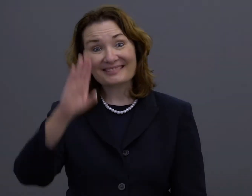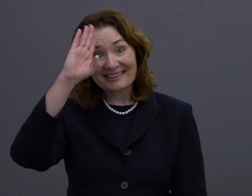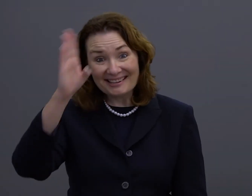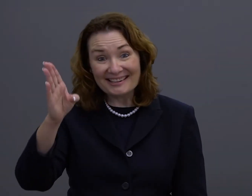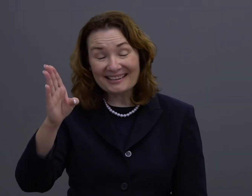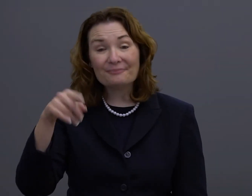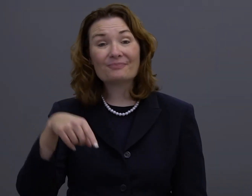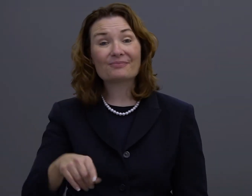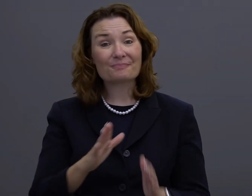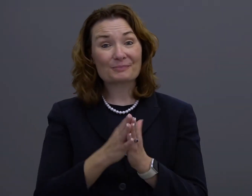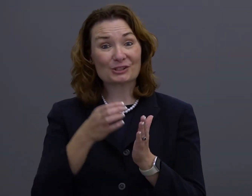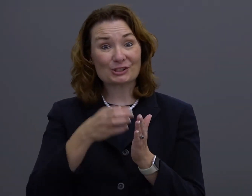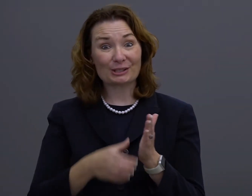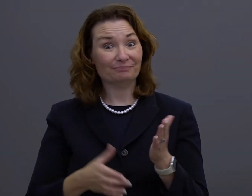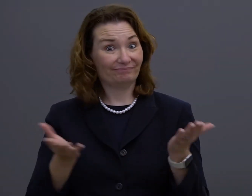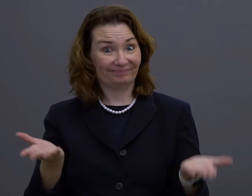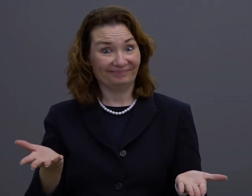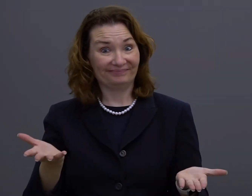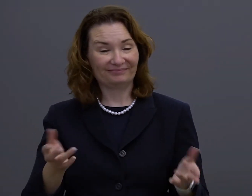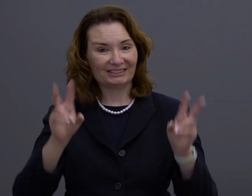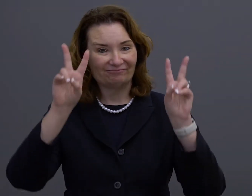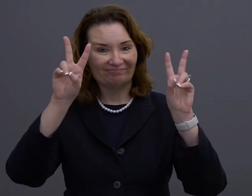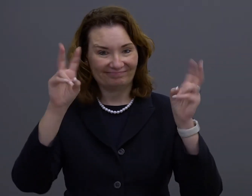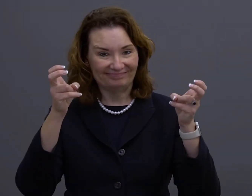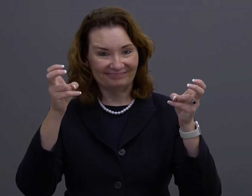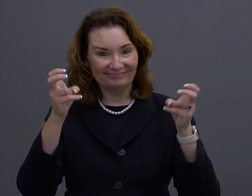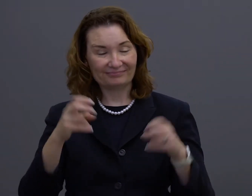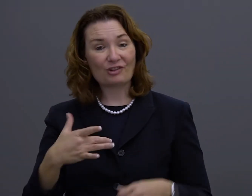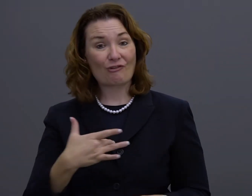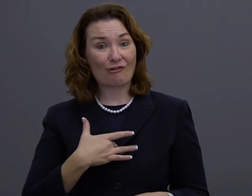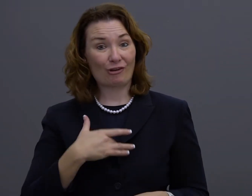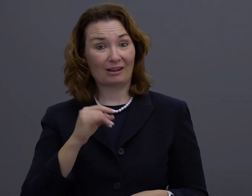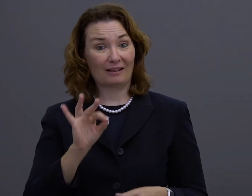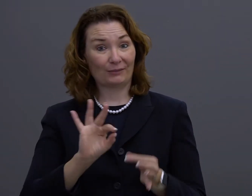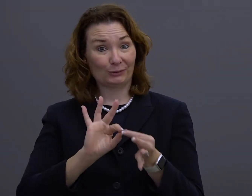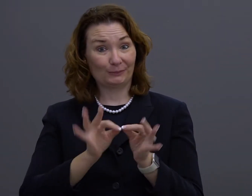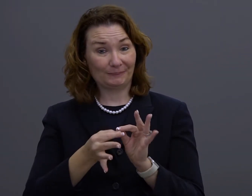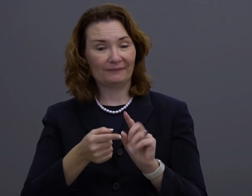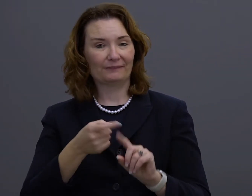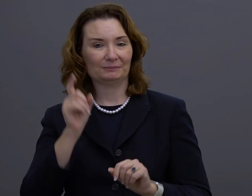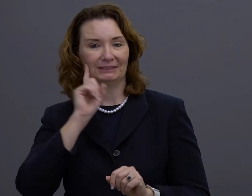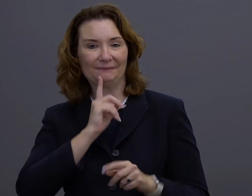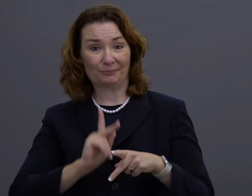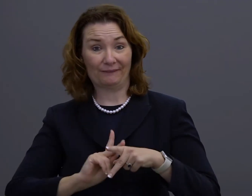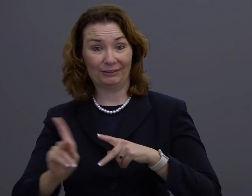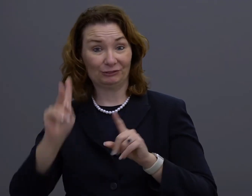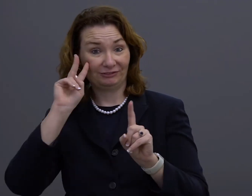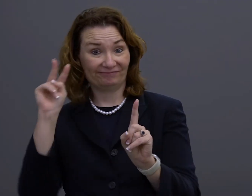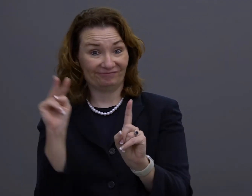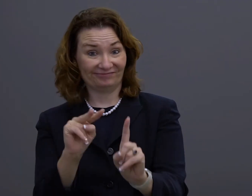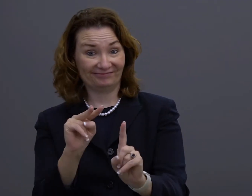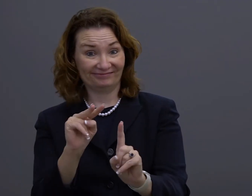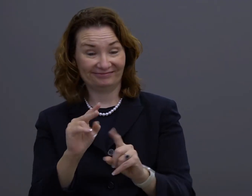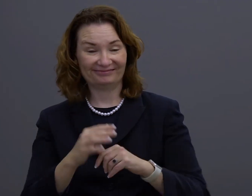Hello! This chapter, “The Heart of Interpretation from Deaf Perspectives,”